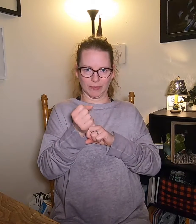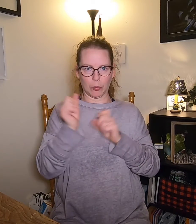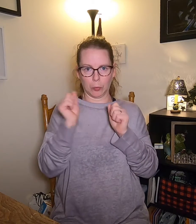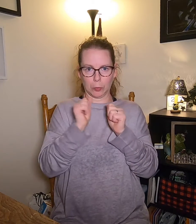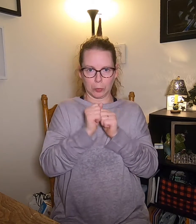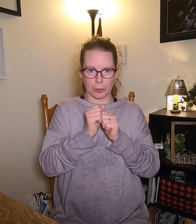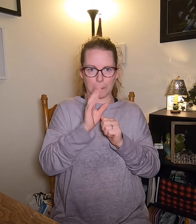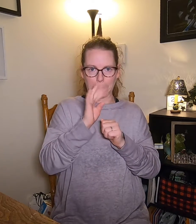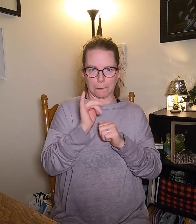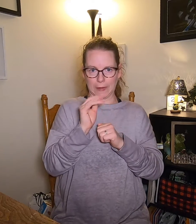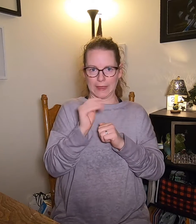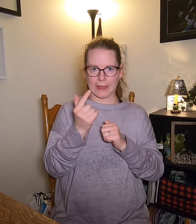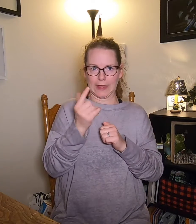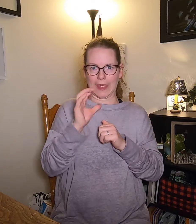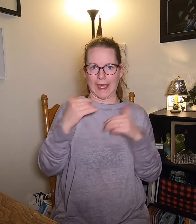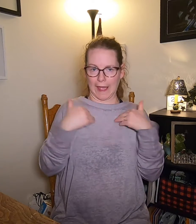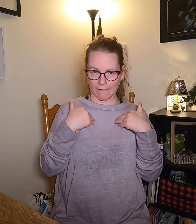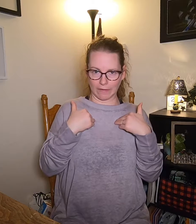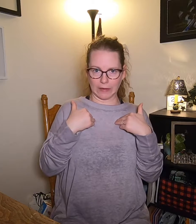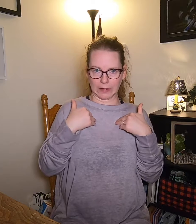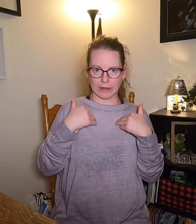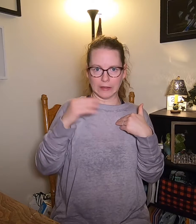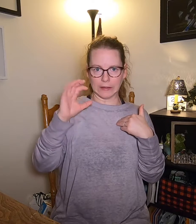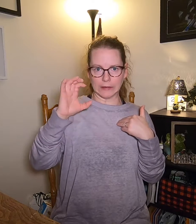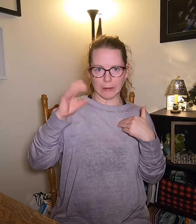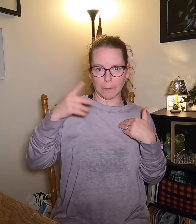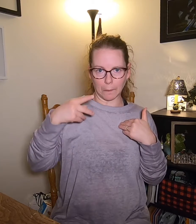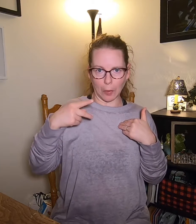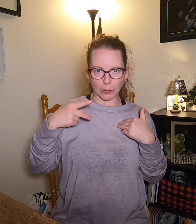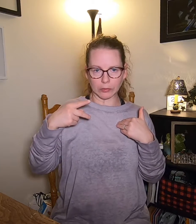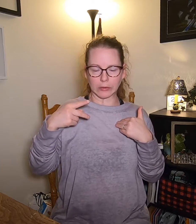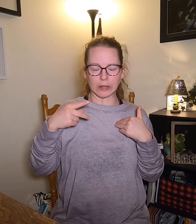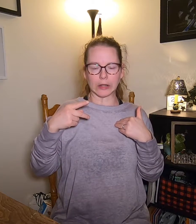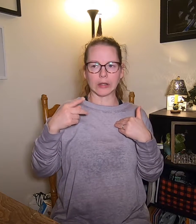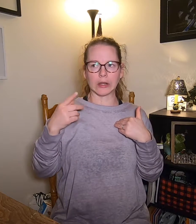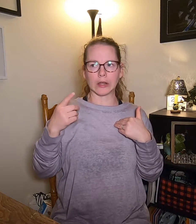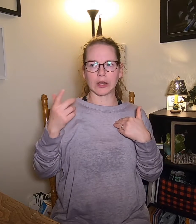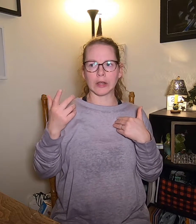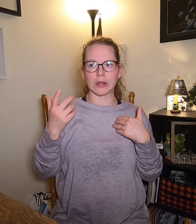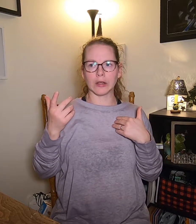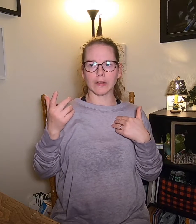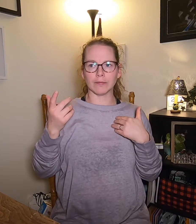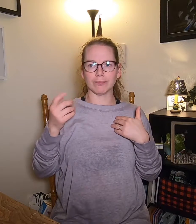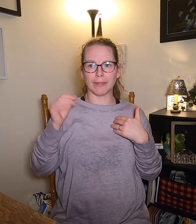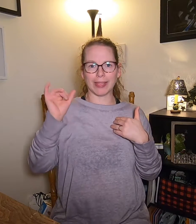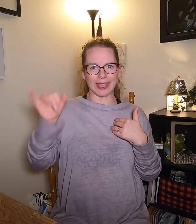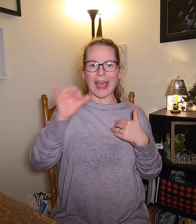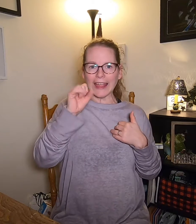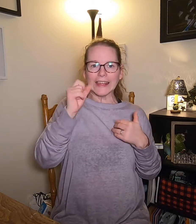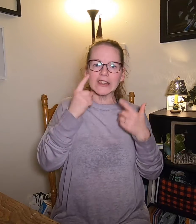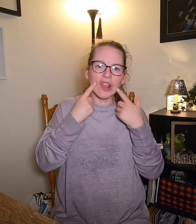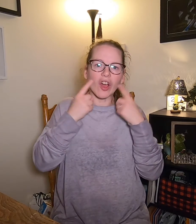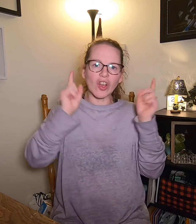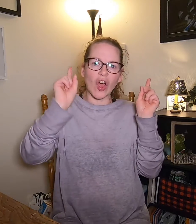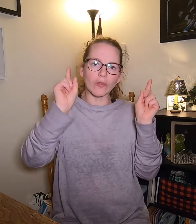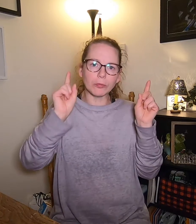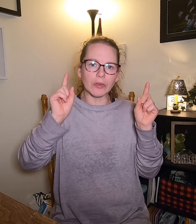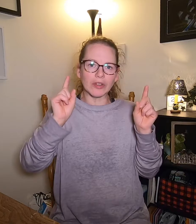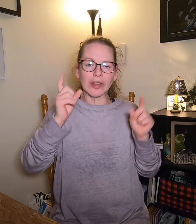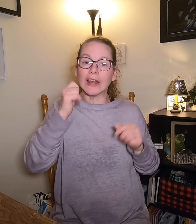with having Cerebral Palsy that is an accomplishment